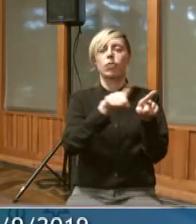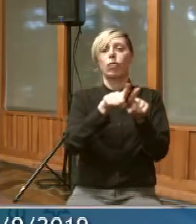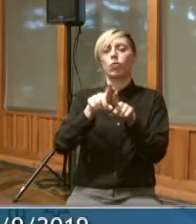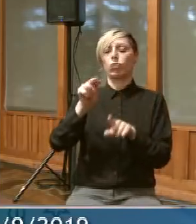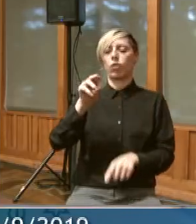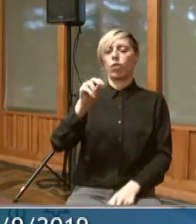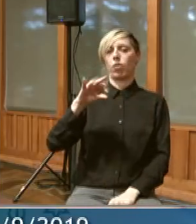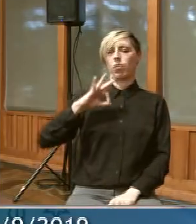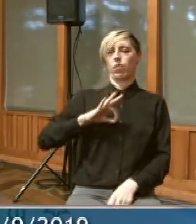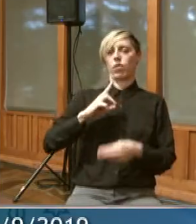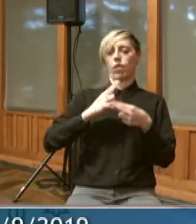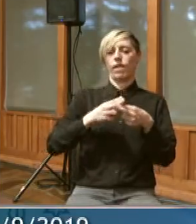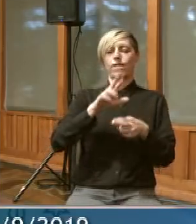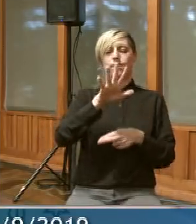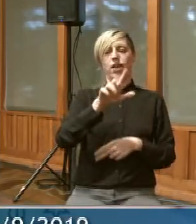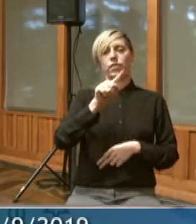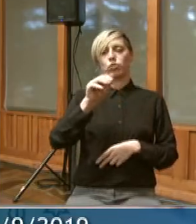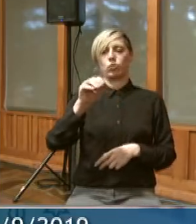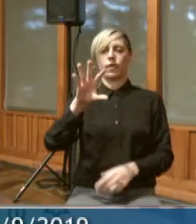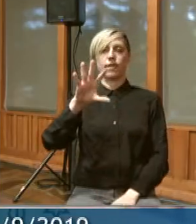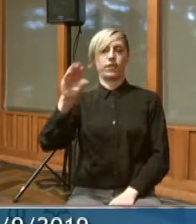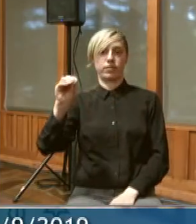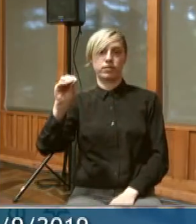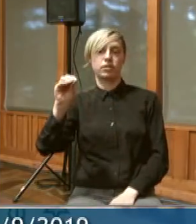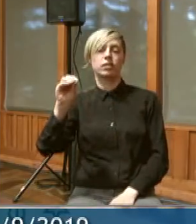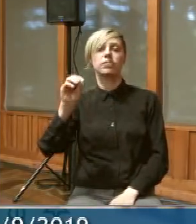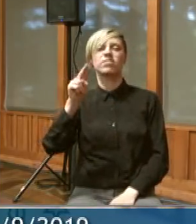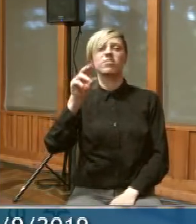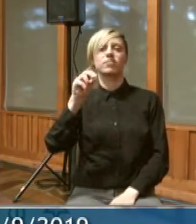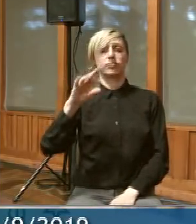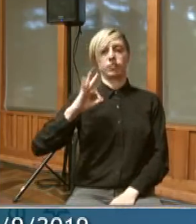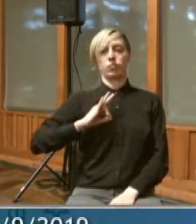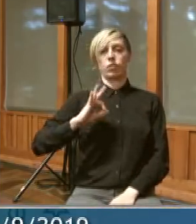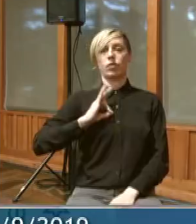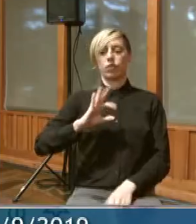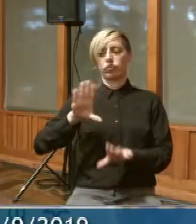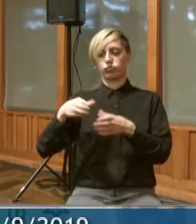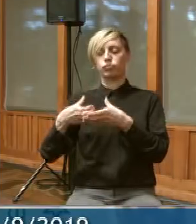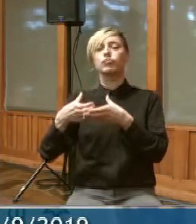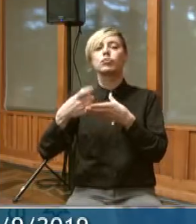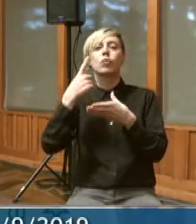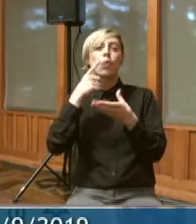COMMERCIAL PRODUCTION COMPANY CALLED AT LARGE FILMS. I'M FOUNDER OF A NONPROFIT CALLED FIVE TO 50, WHICH IS A